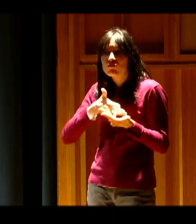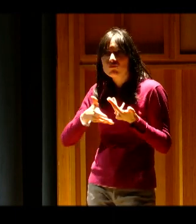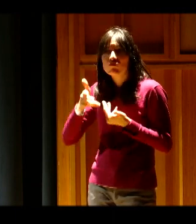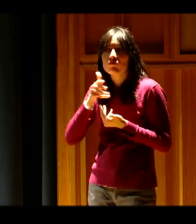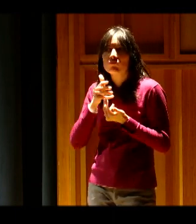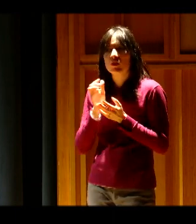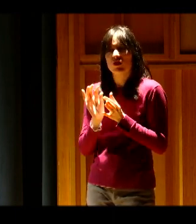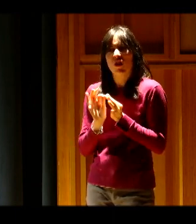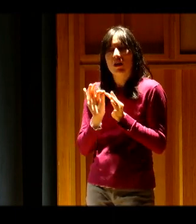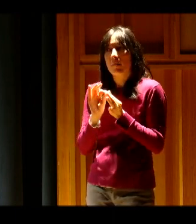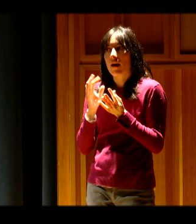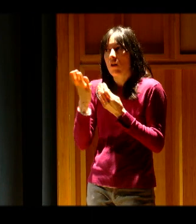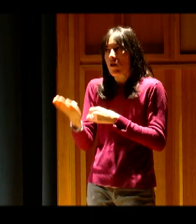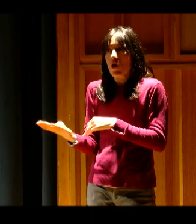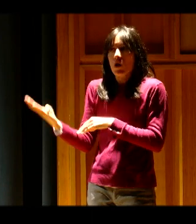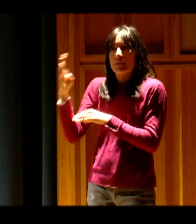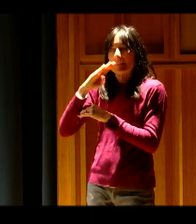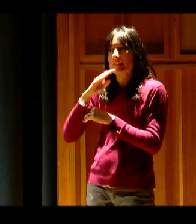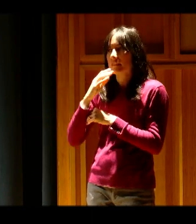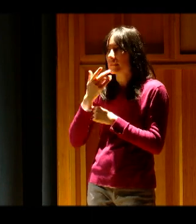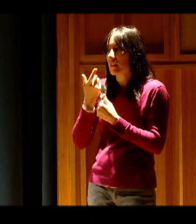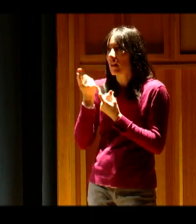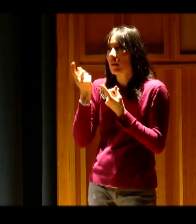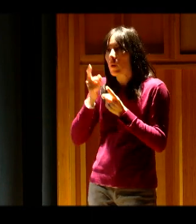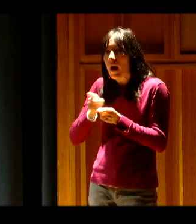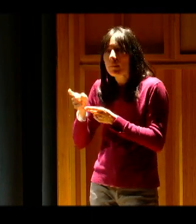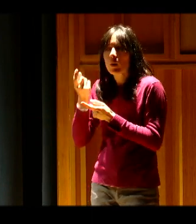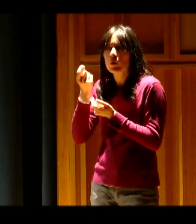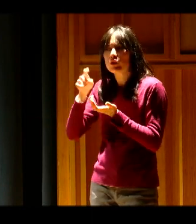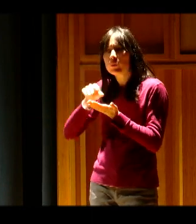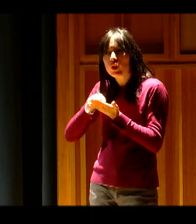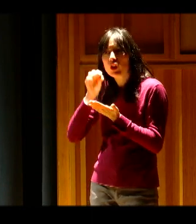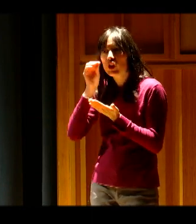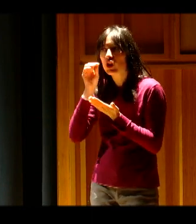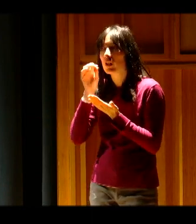Talk about the things you learn talked, about the things you've experienced, think about it